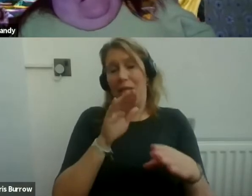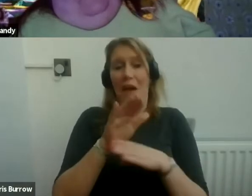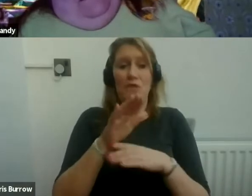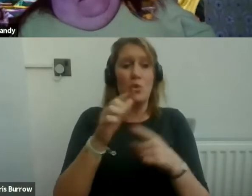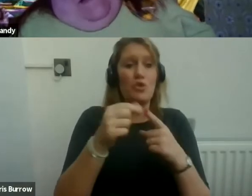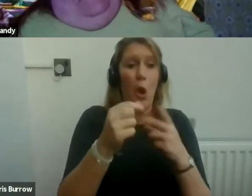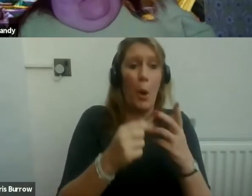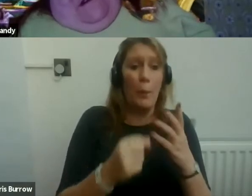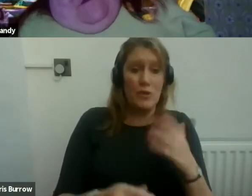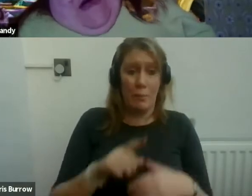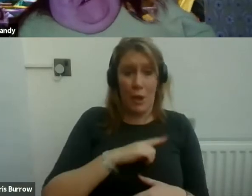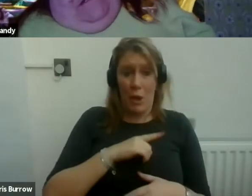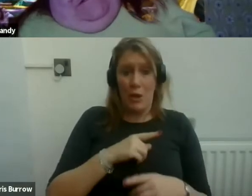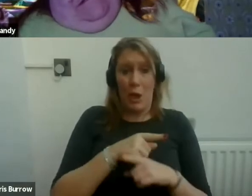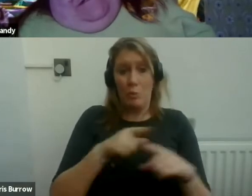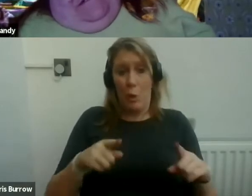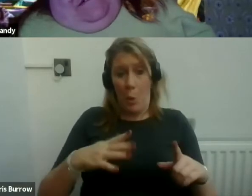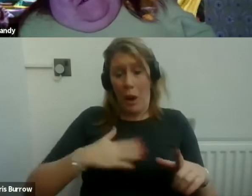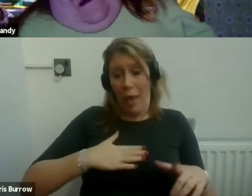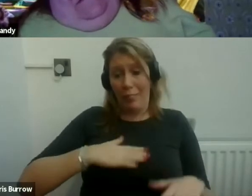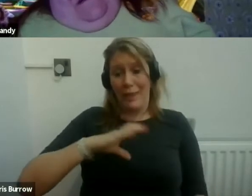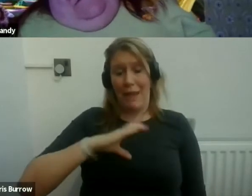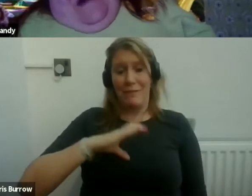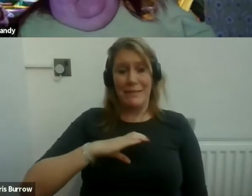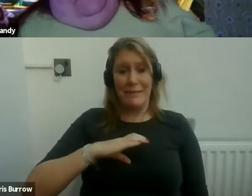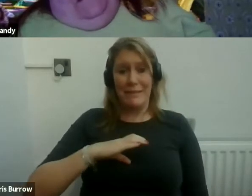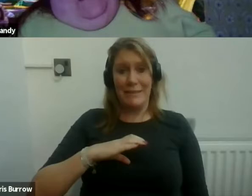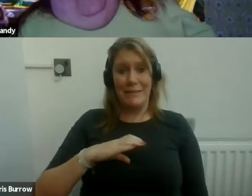really liked our own characters. And the